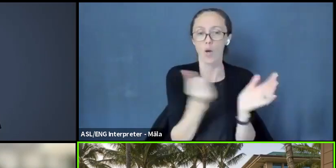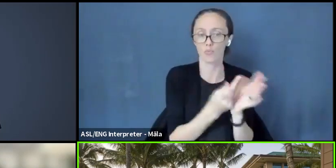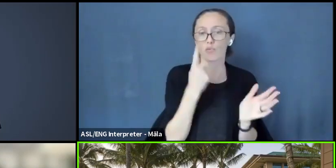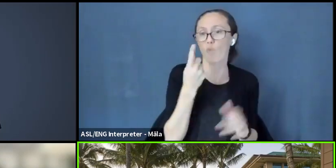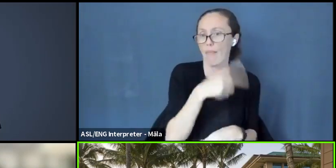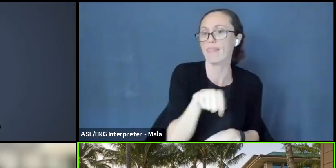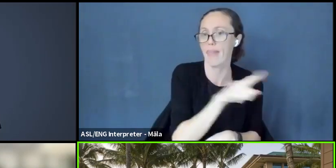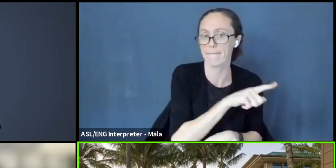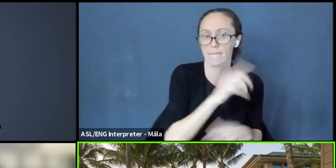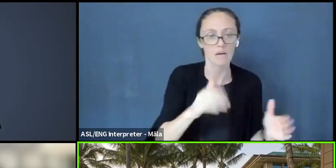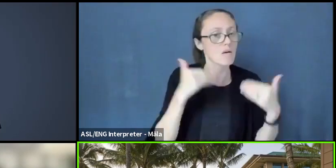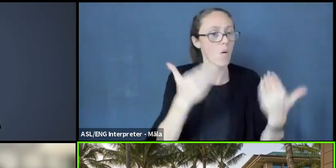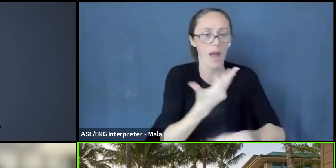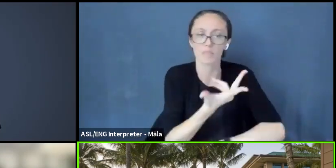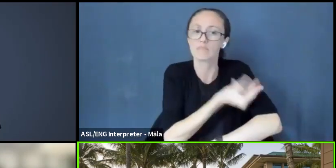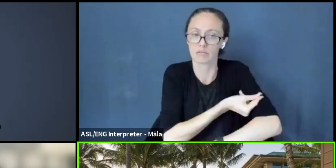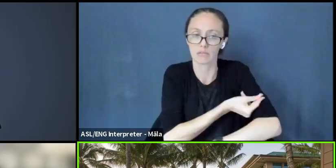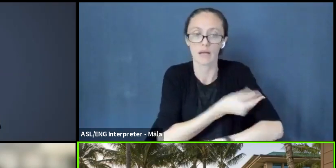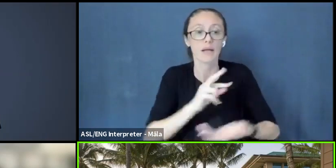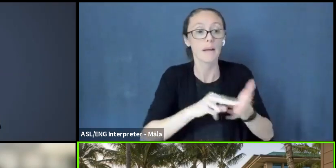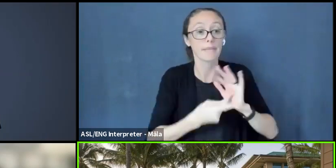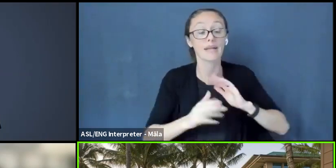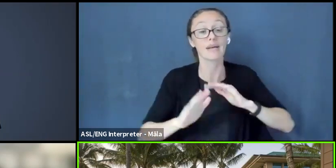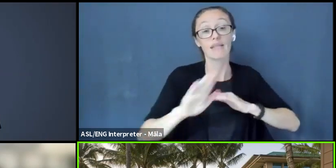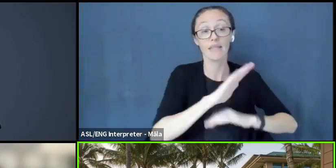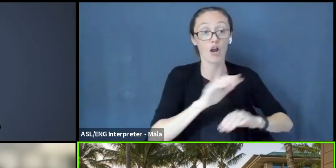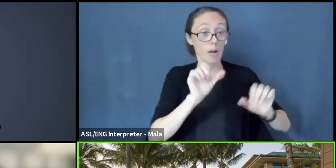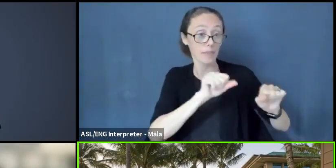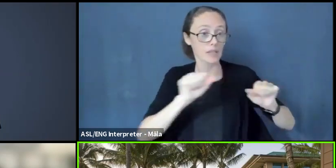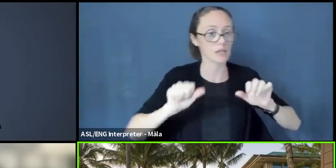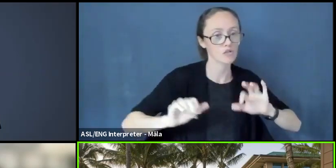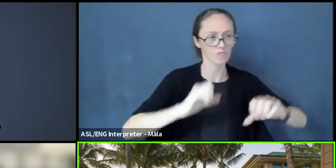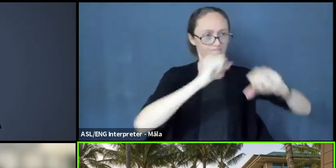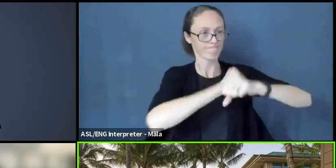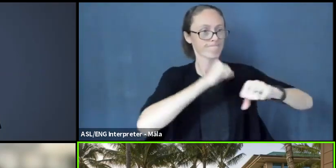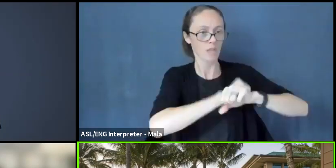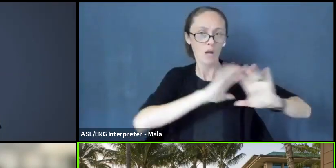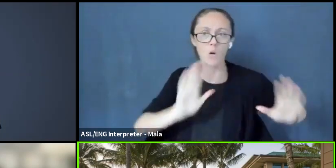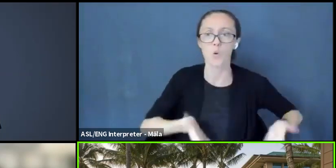So that it could boost their antibody levels up higher.